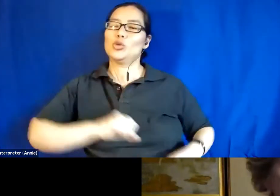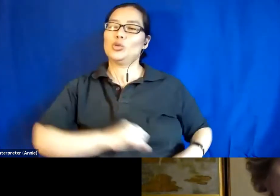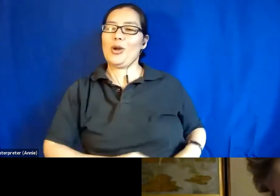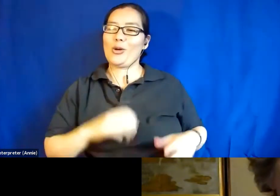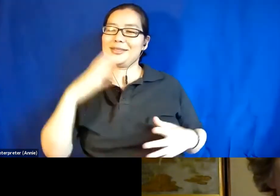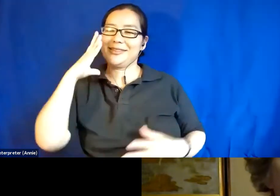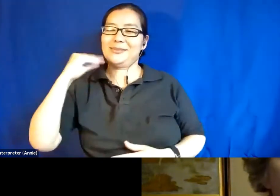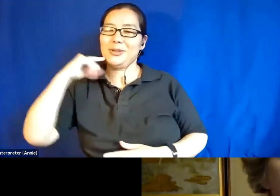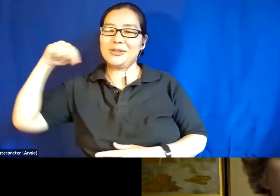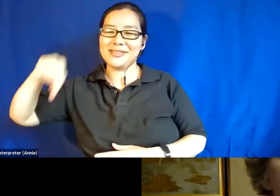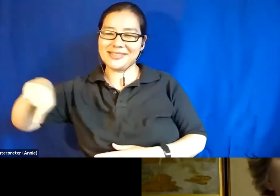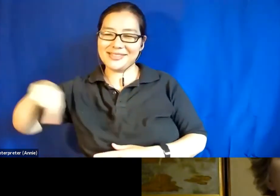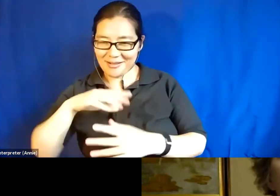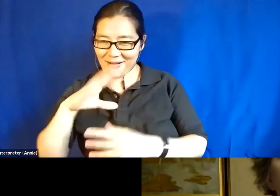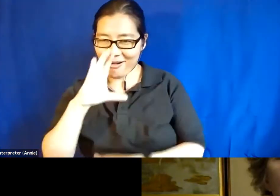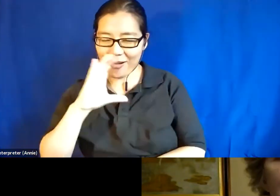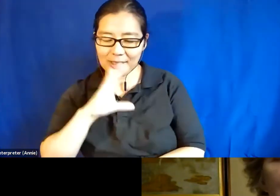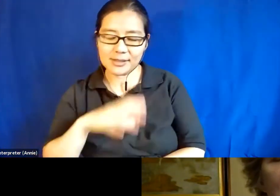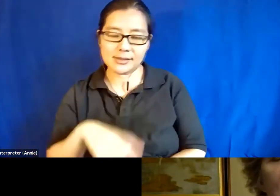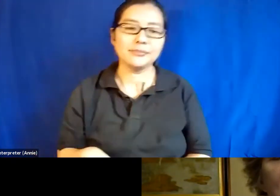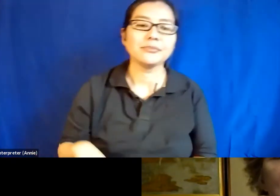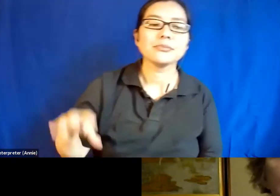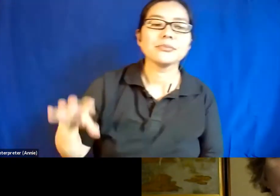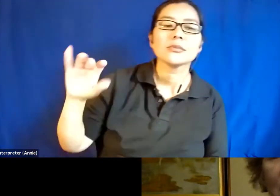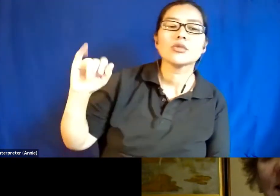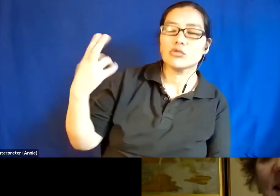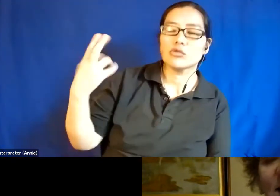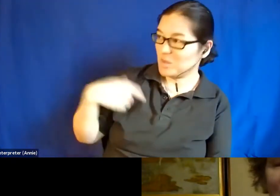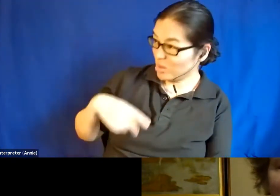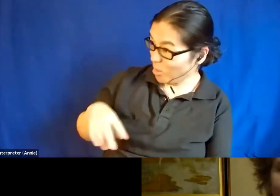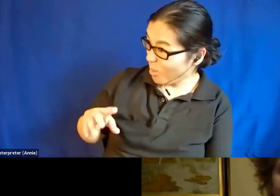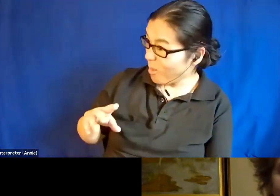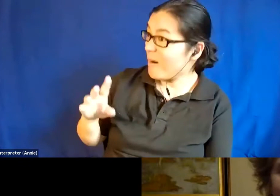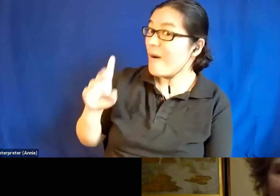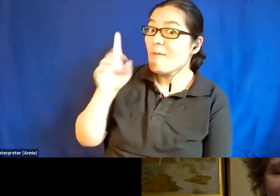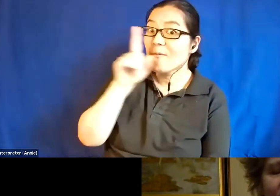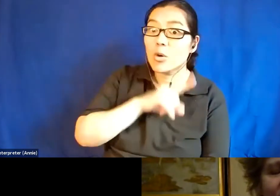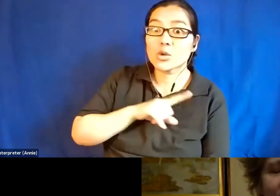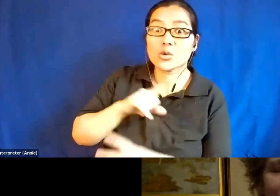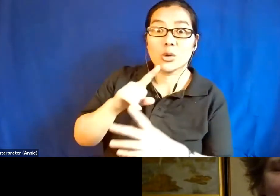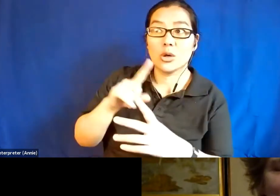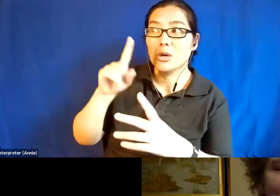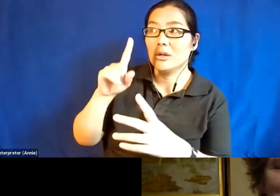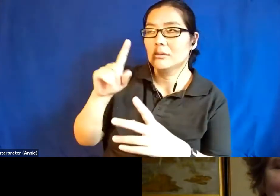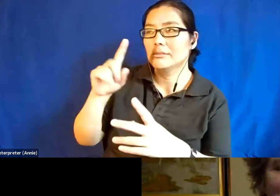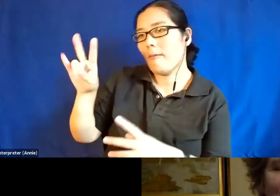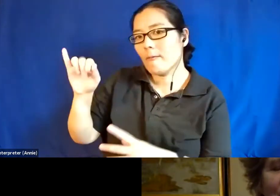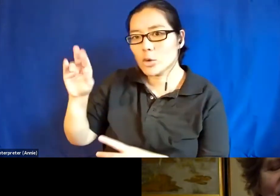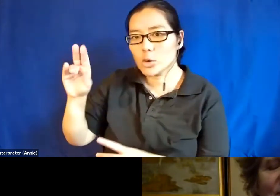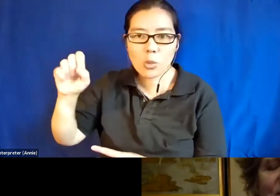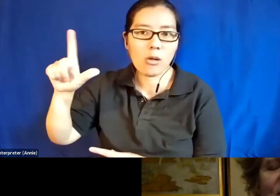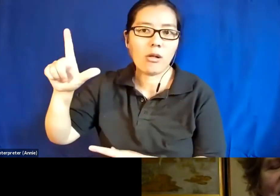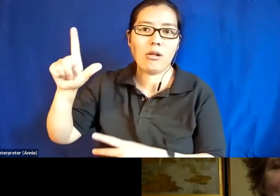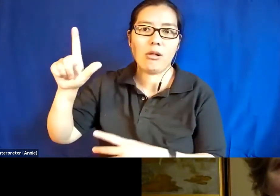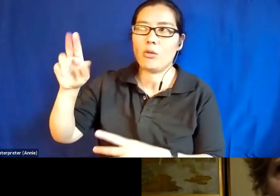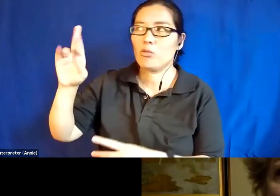awesome. A virtual reality mode that goes beyond hearing and